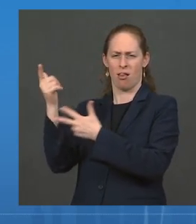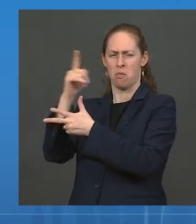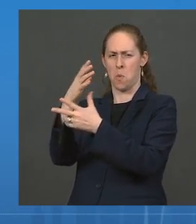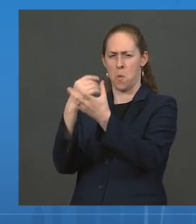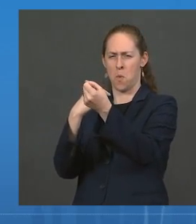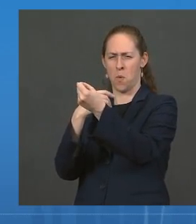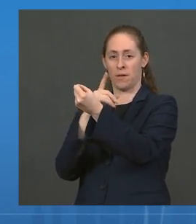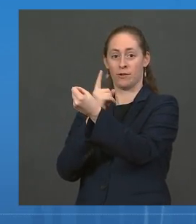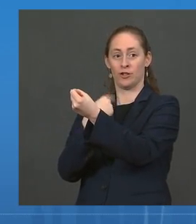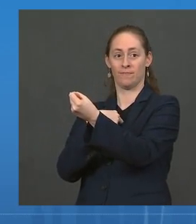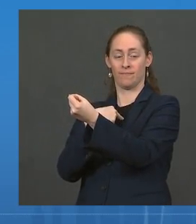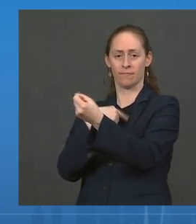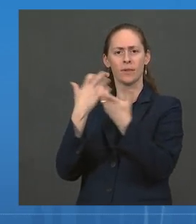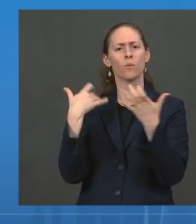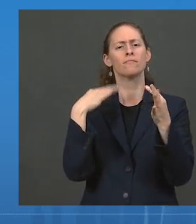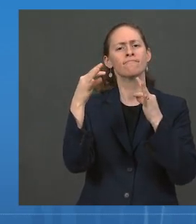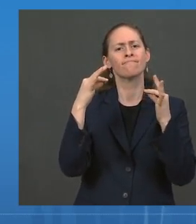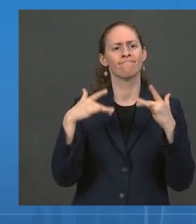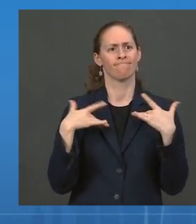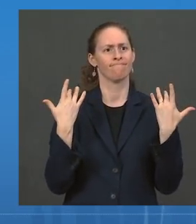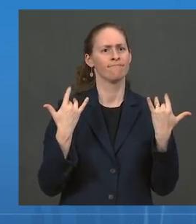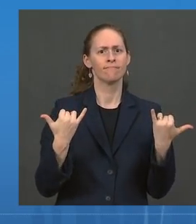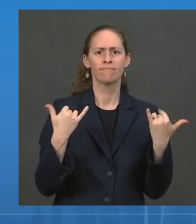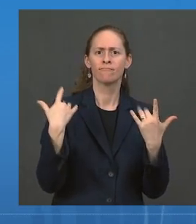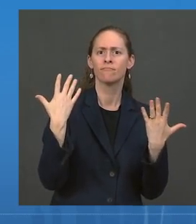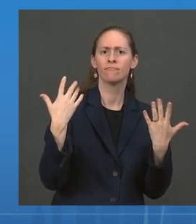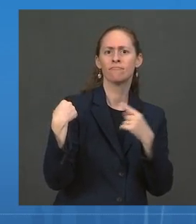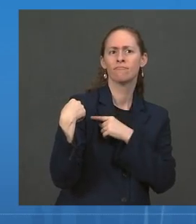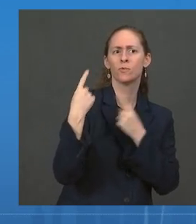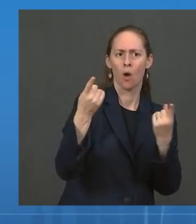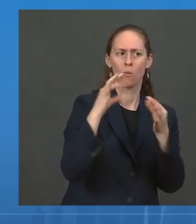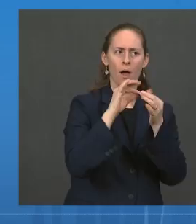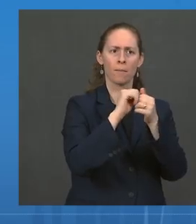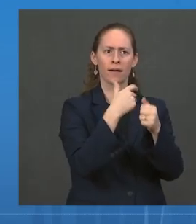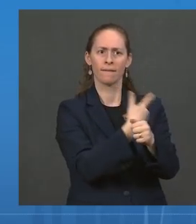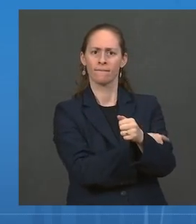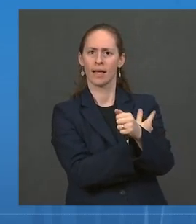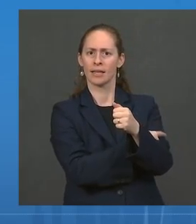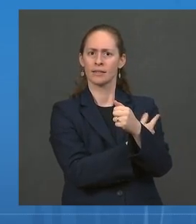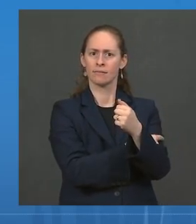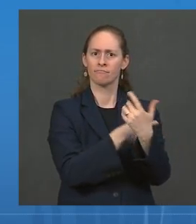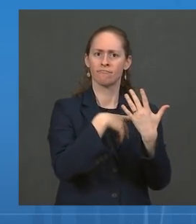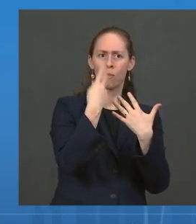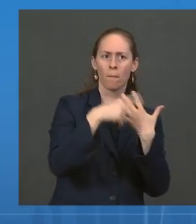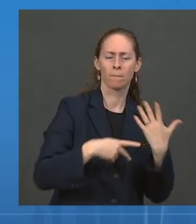on the progress we're making on vaccinations both here in the United States and around the world.